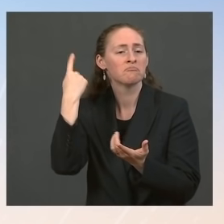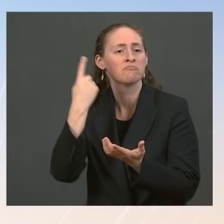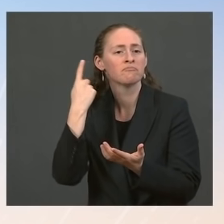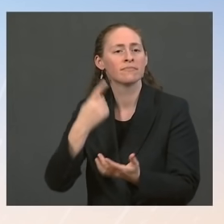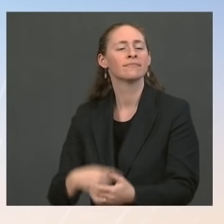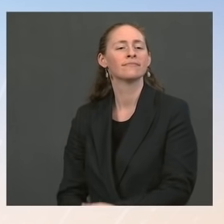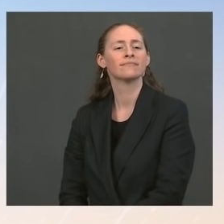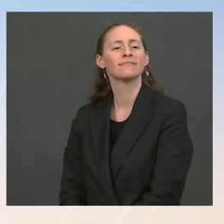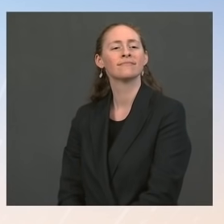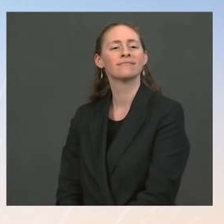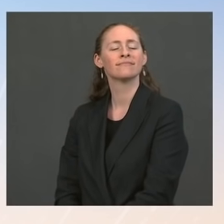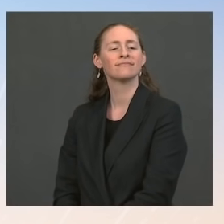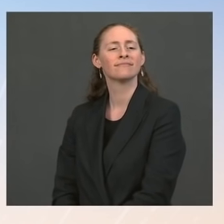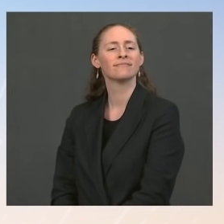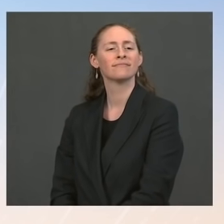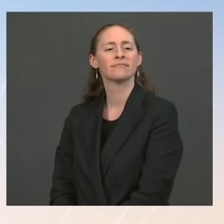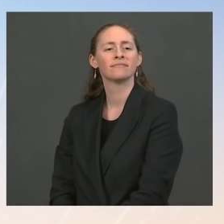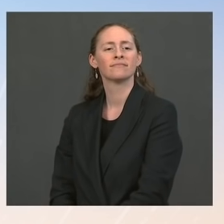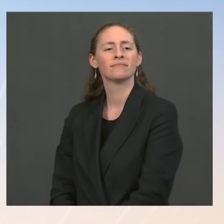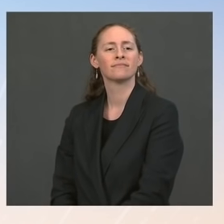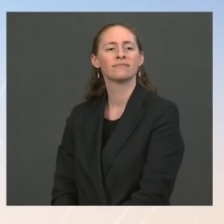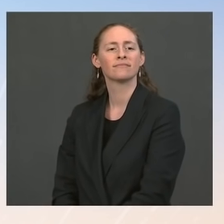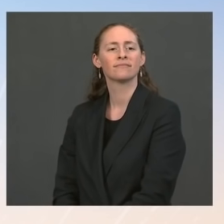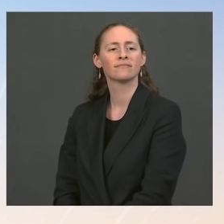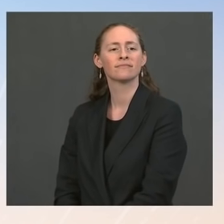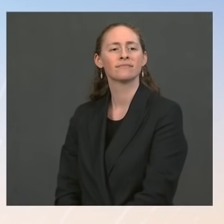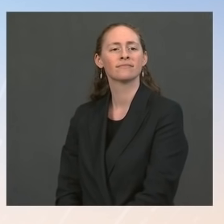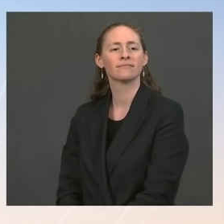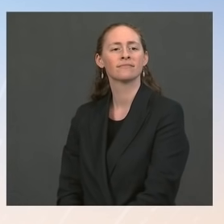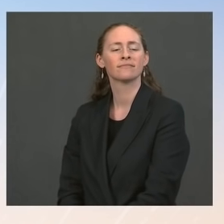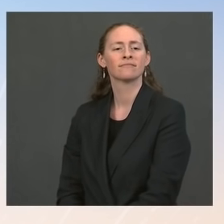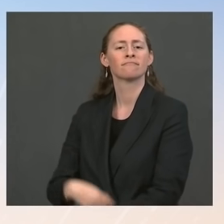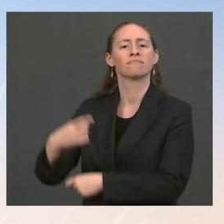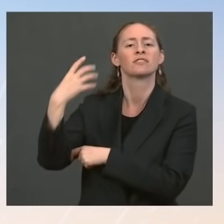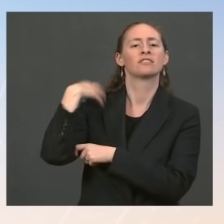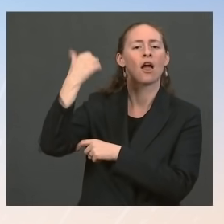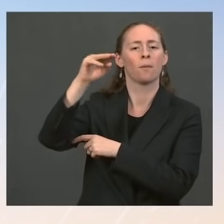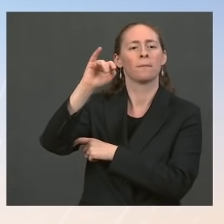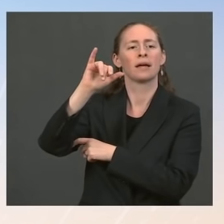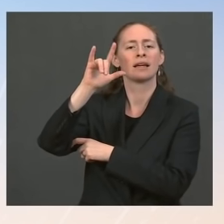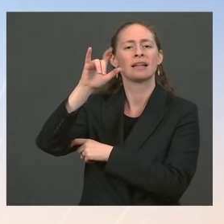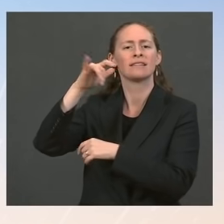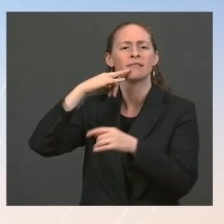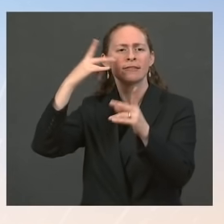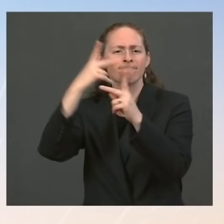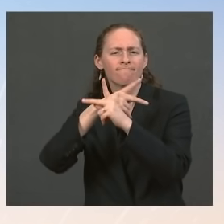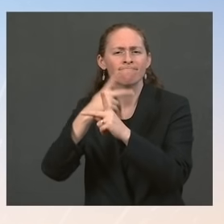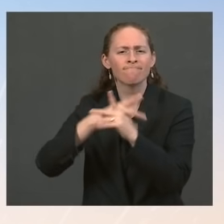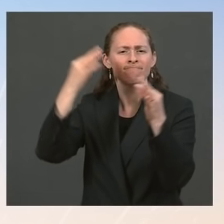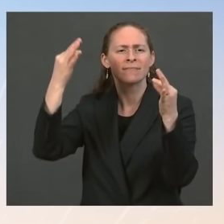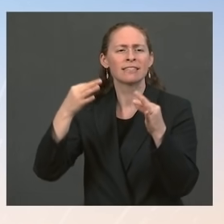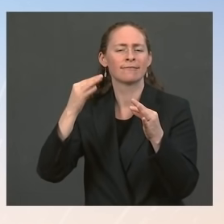[things]." Is that kind of an accurate assessment, in your guys' view, of what transpired in August? Ms. Psaki: Well, he later made clear and clarified